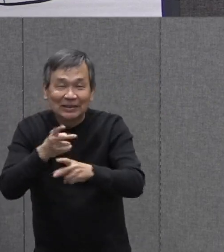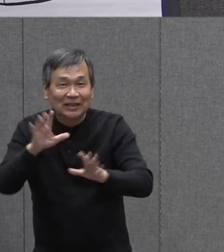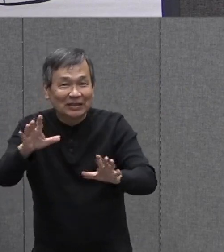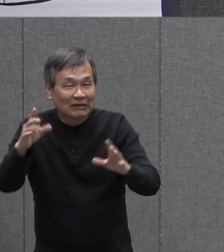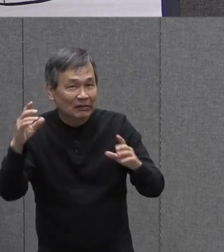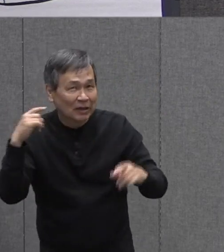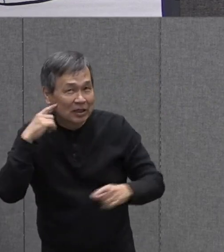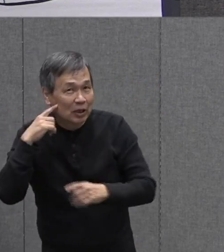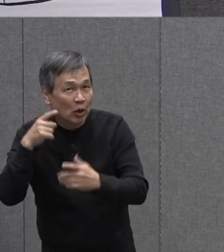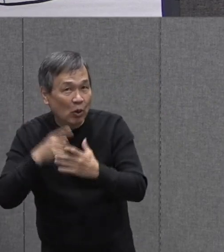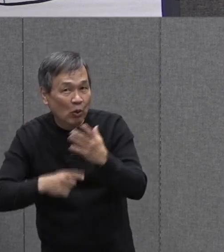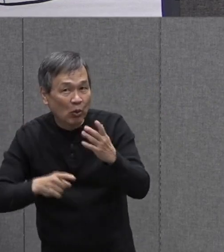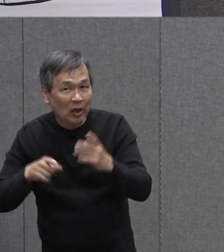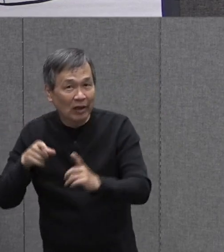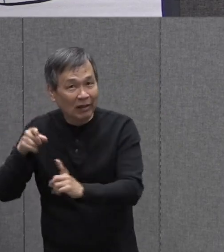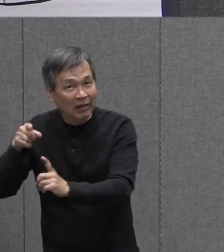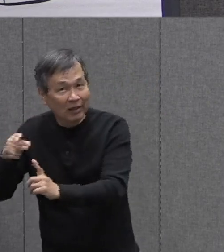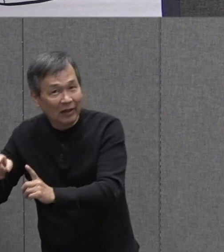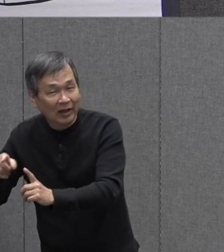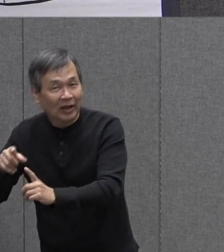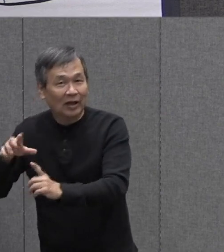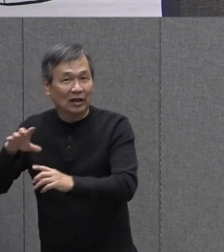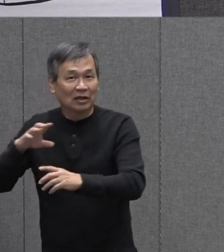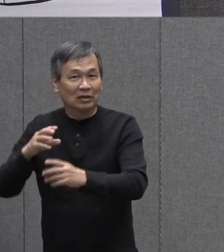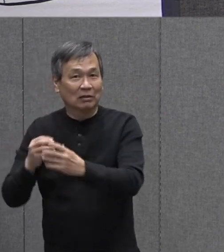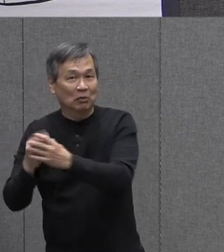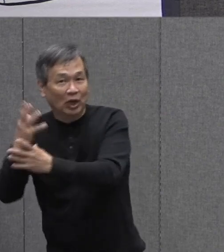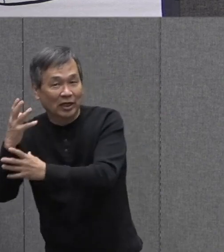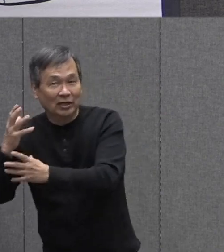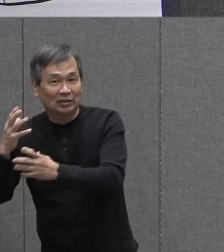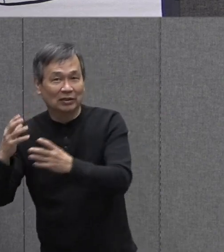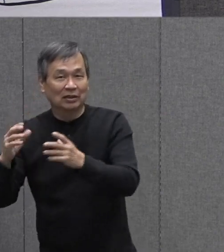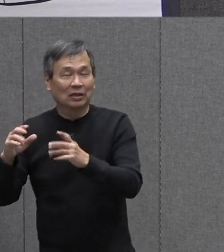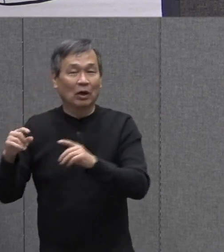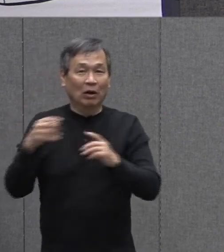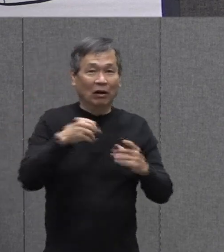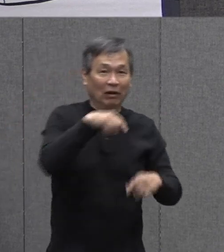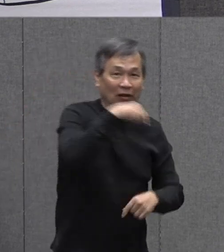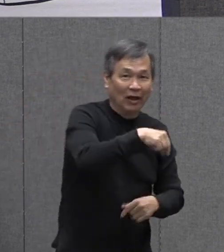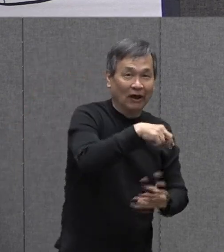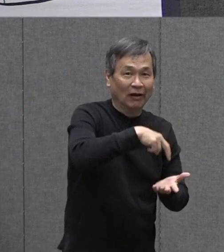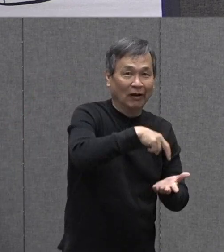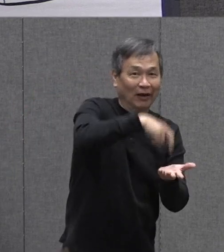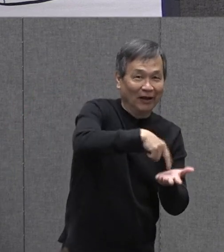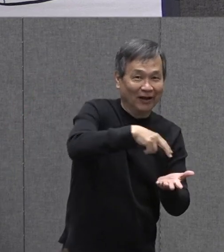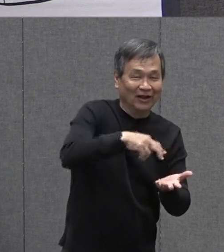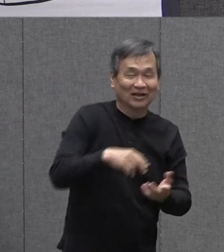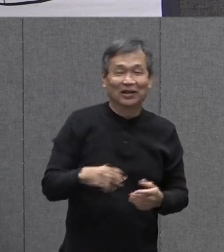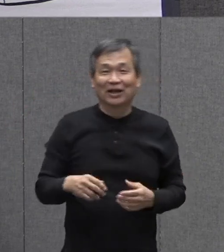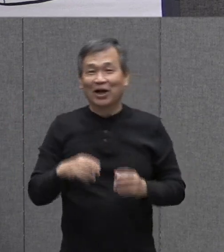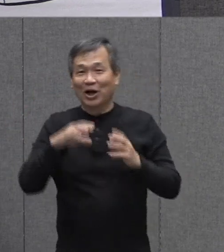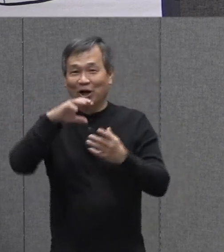What's being said around the word, to know which Earth I'm talking about. So I've got two Earths here. And at home, I want you to point